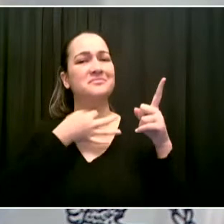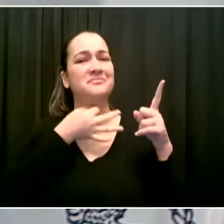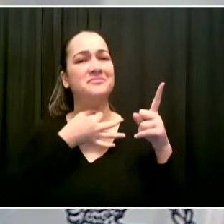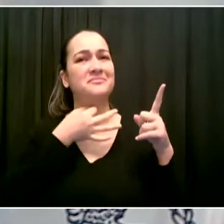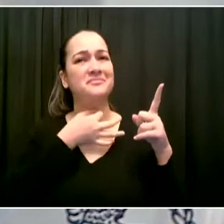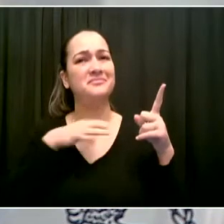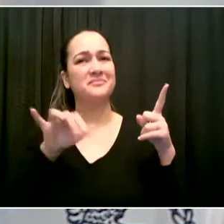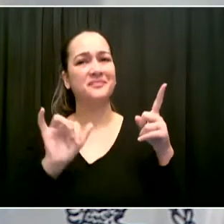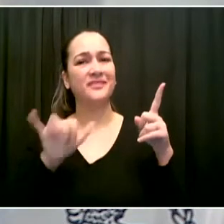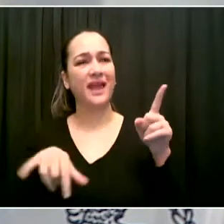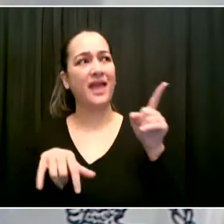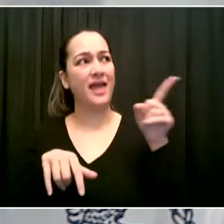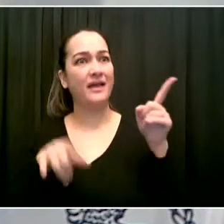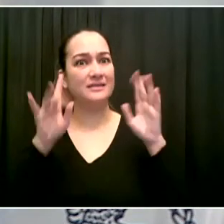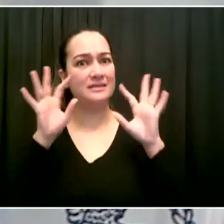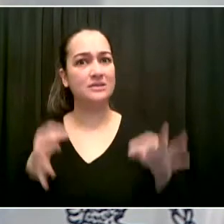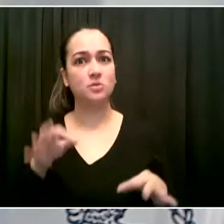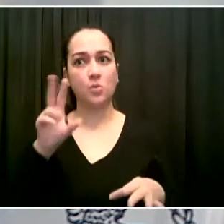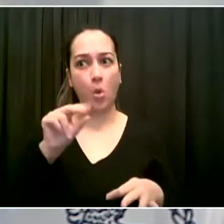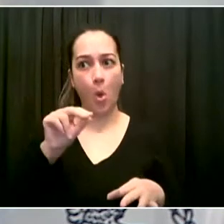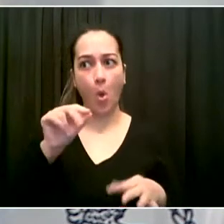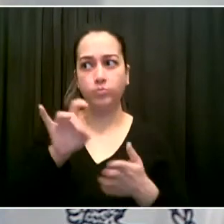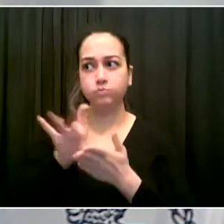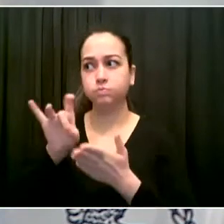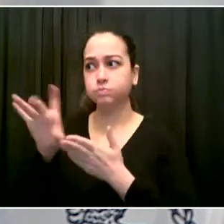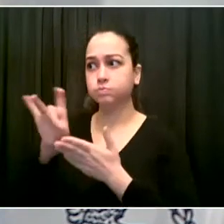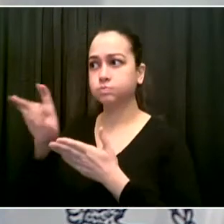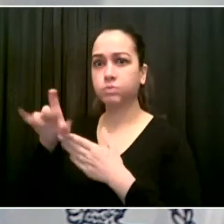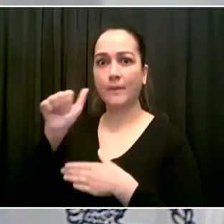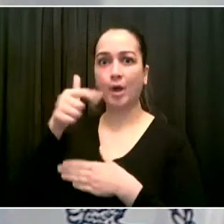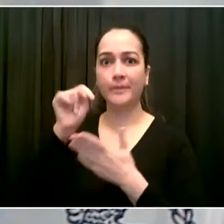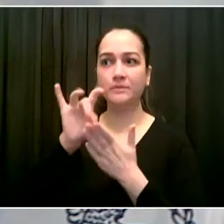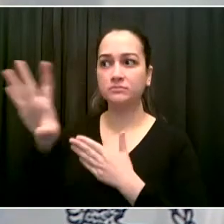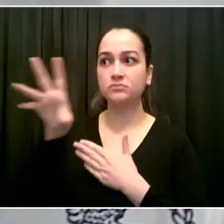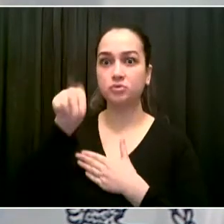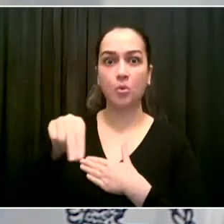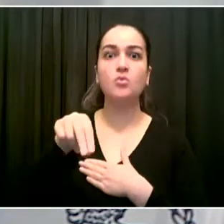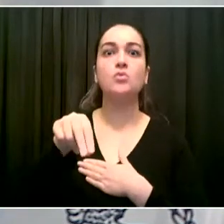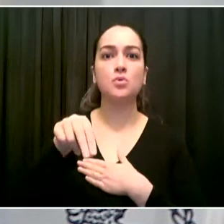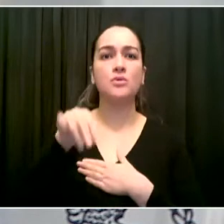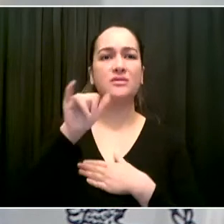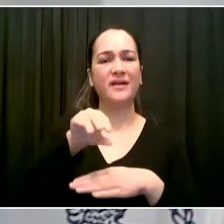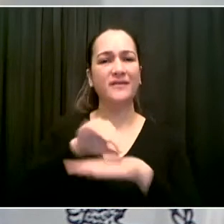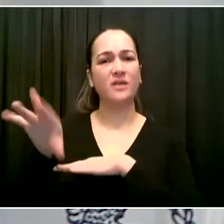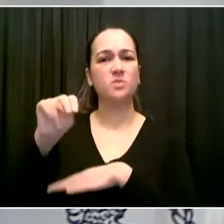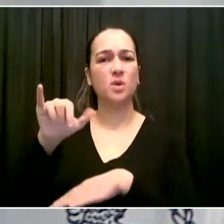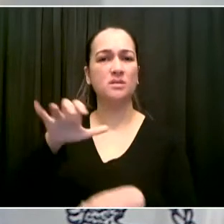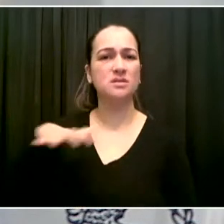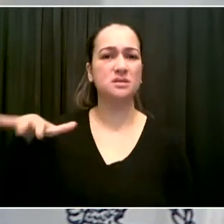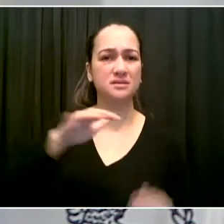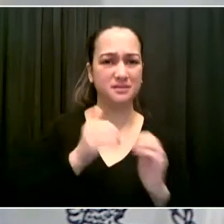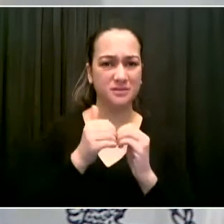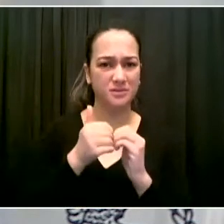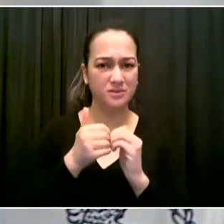AFFECTS NEW YORK'S TENANNTS TO ALLOW THEM TO STAY IN THTHEIR HOMES AND ALSO